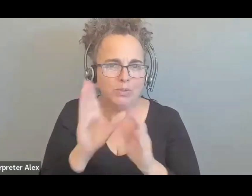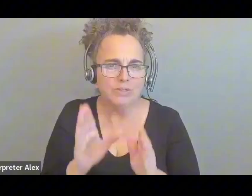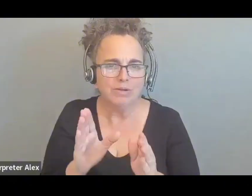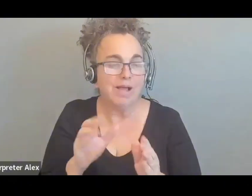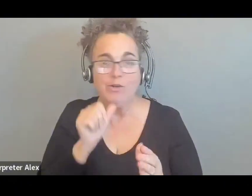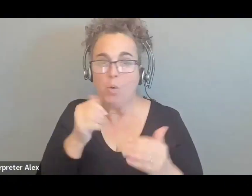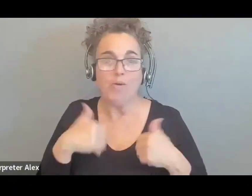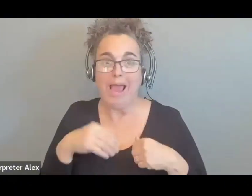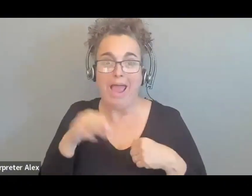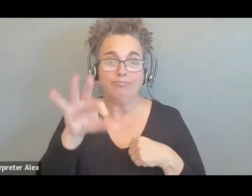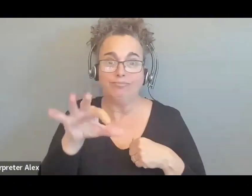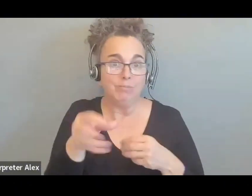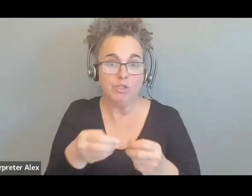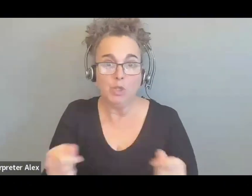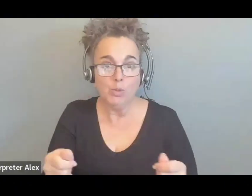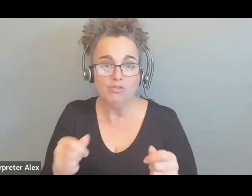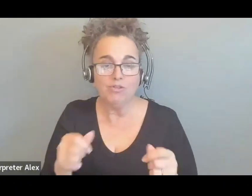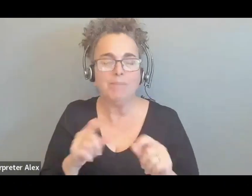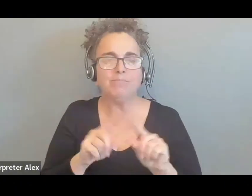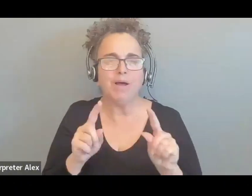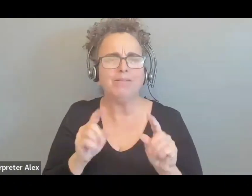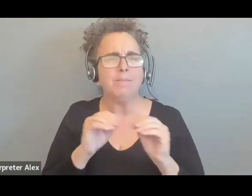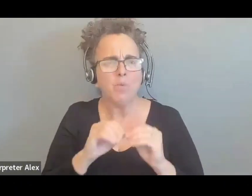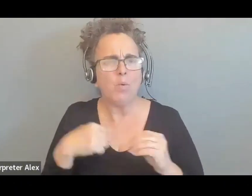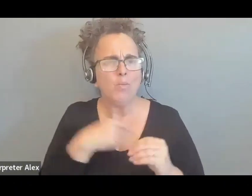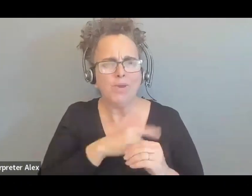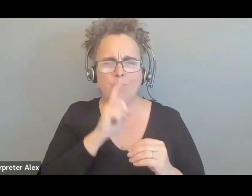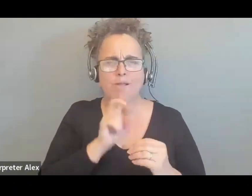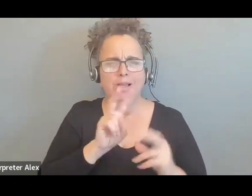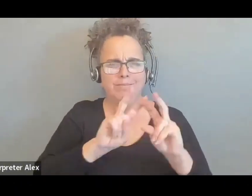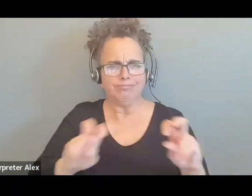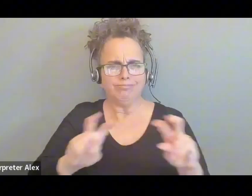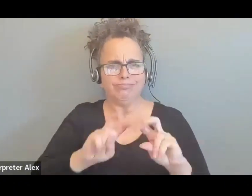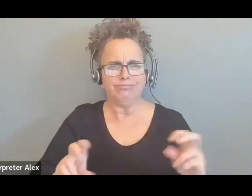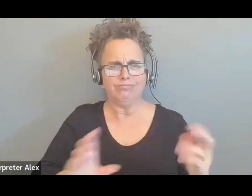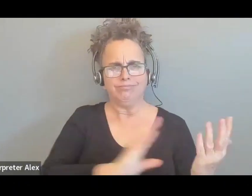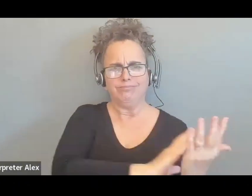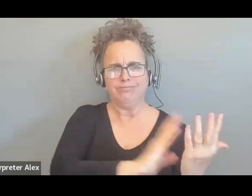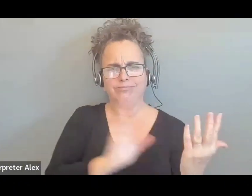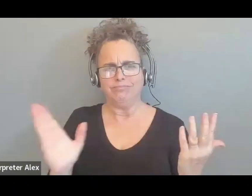but I think the more we can look across community differences meaningfully